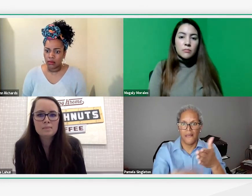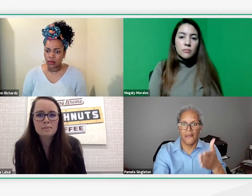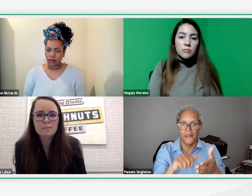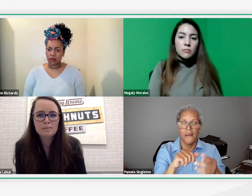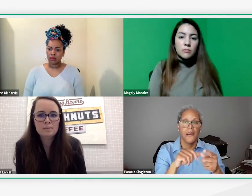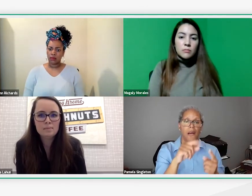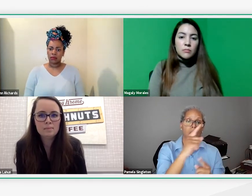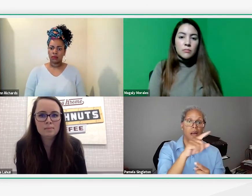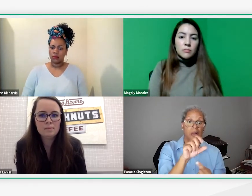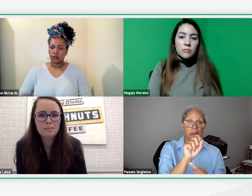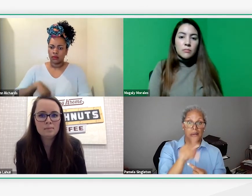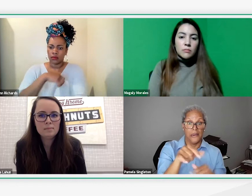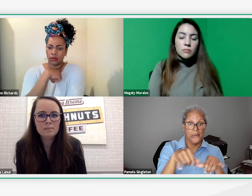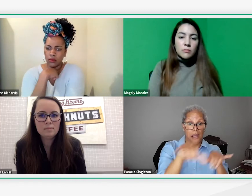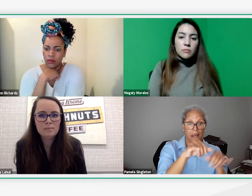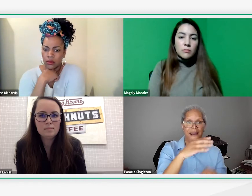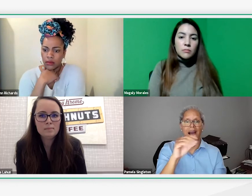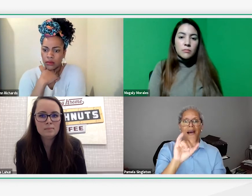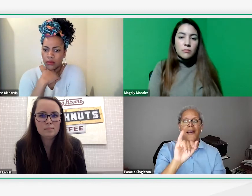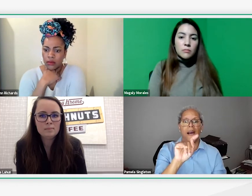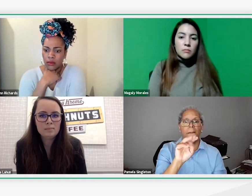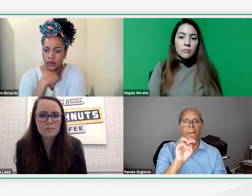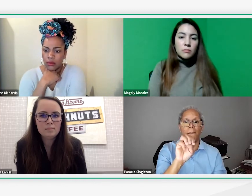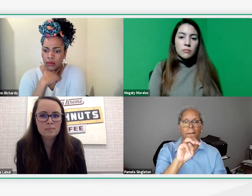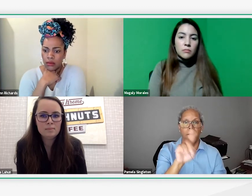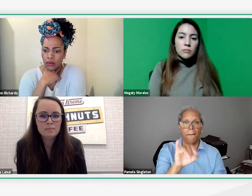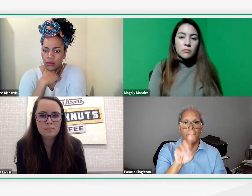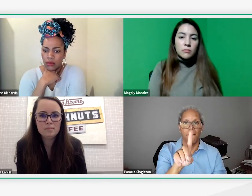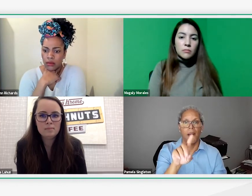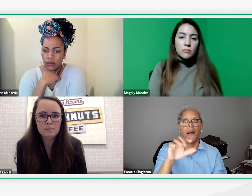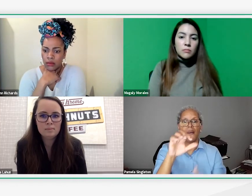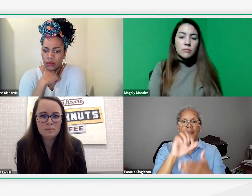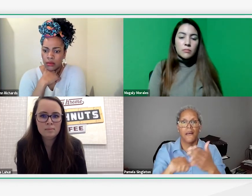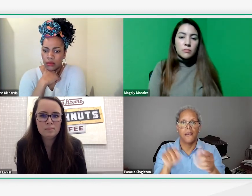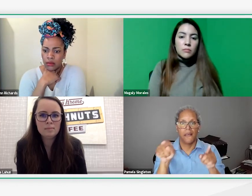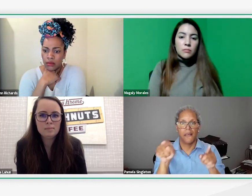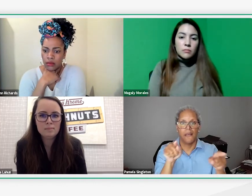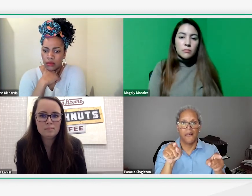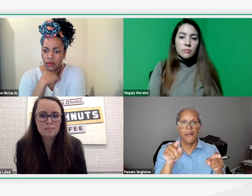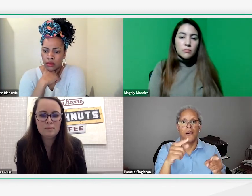there are 2 different types of deductions: the standard deduction or itemized deductions.